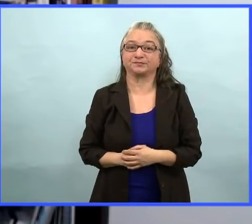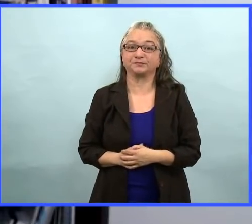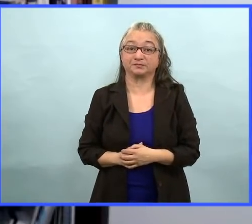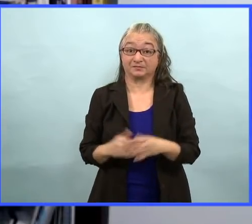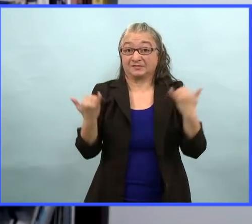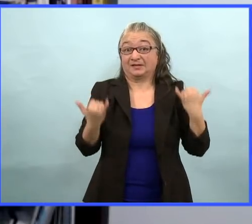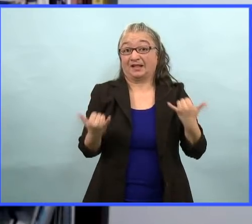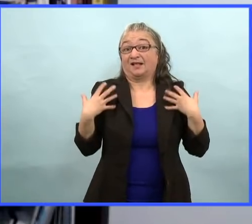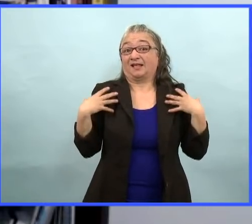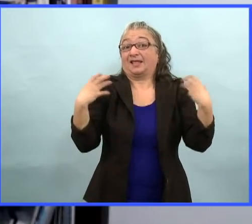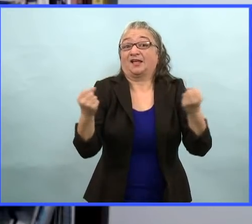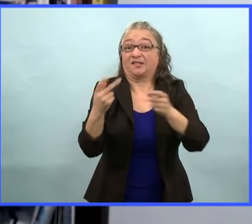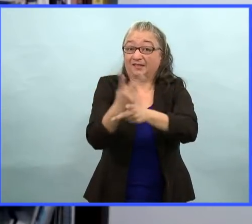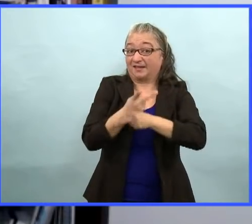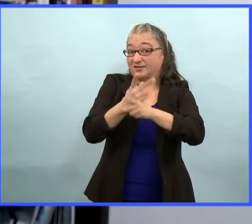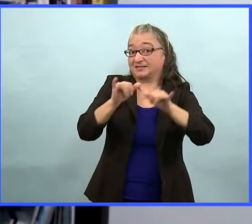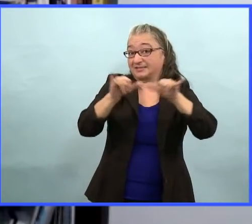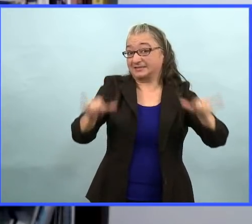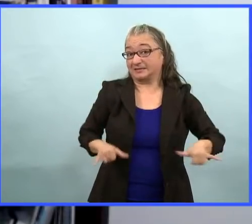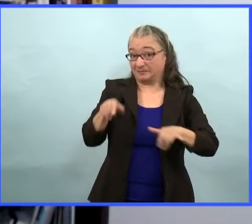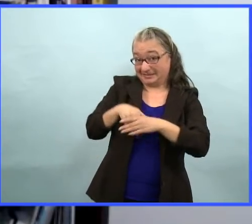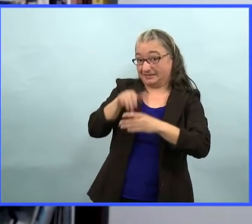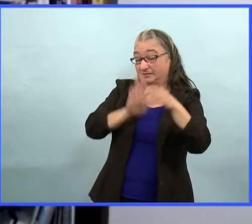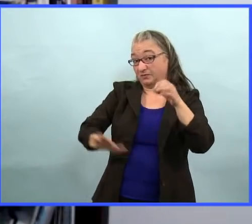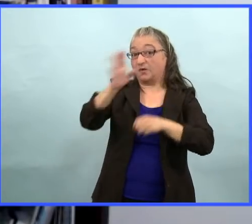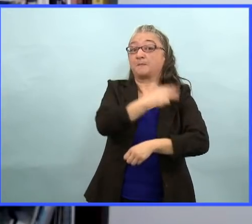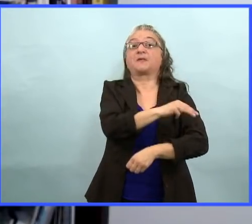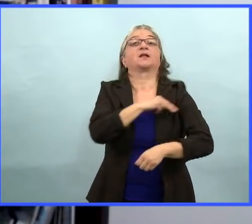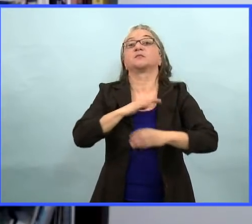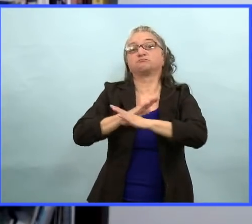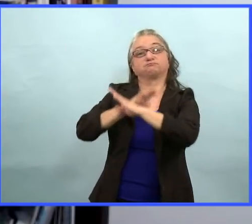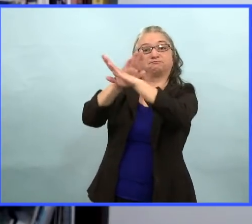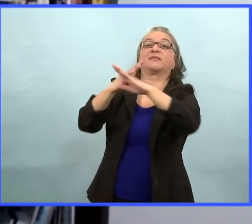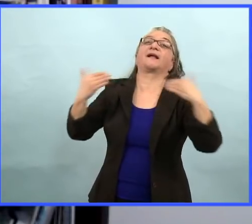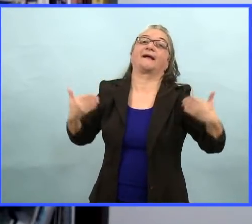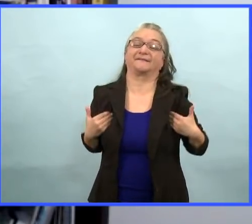so we need to be creative and agile to find ways to reach people where they are